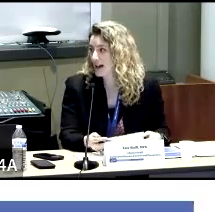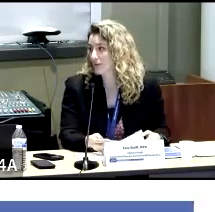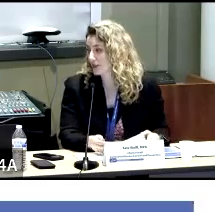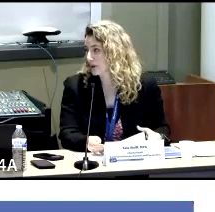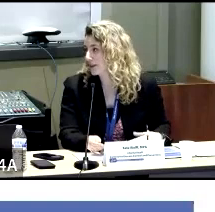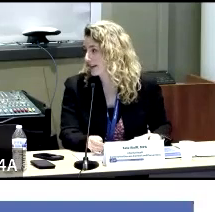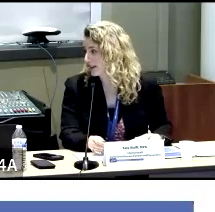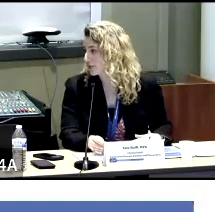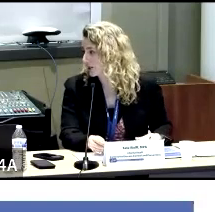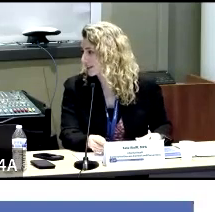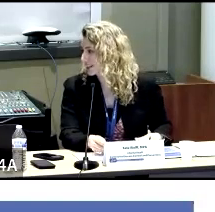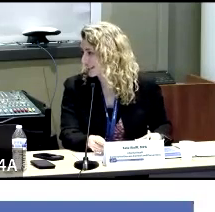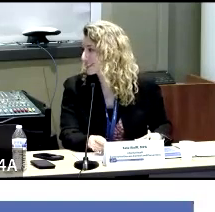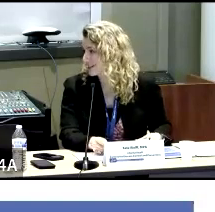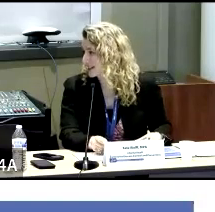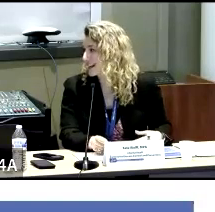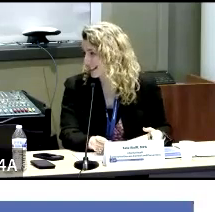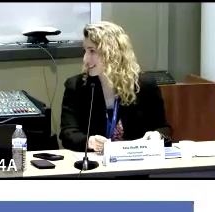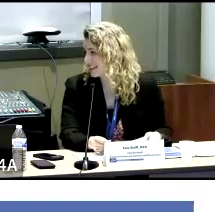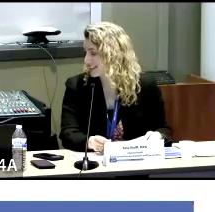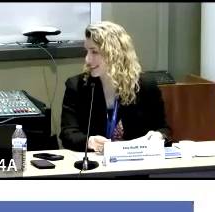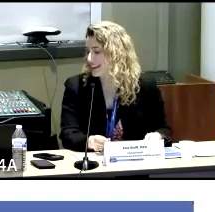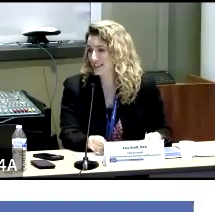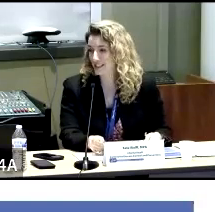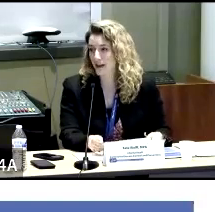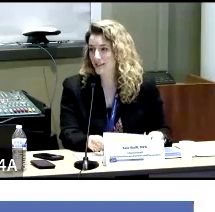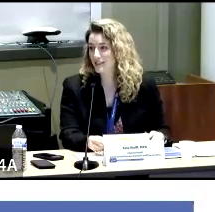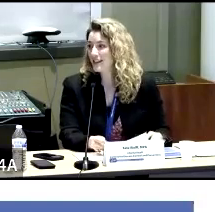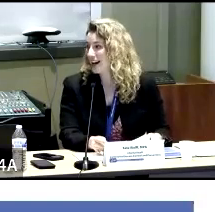And I really want to thank the work that this committee had done in that space